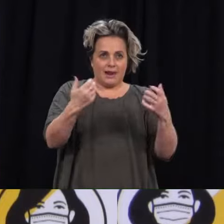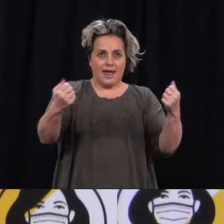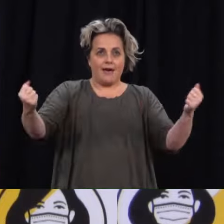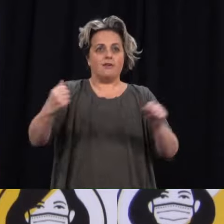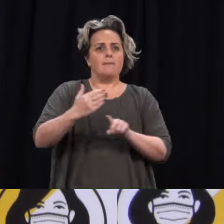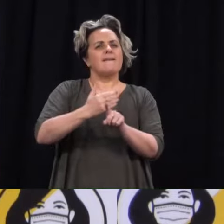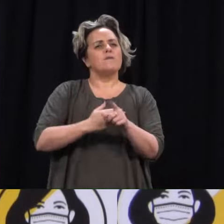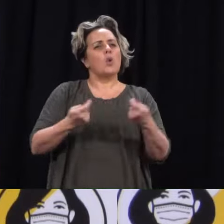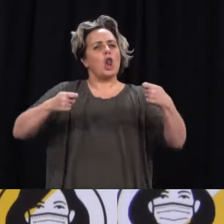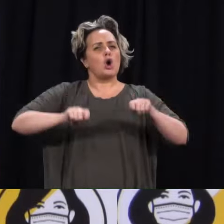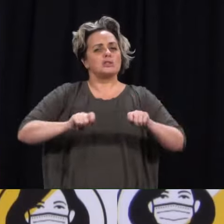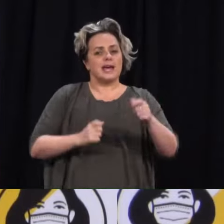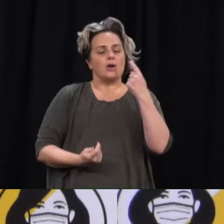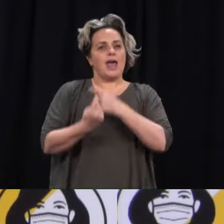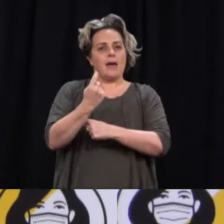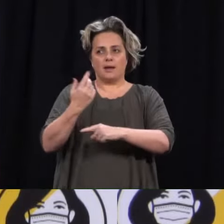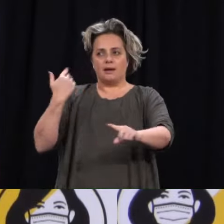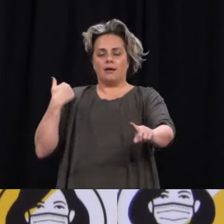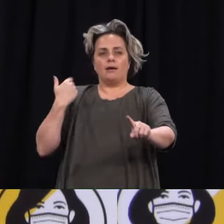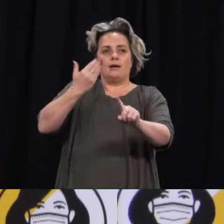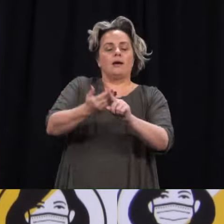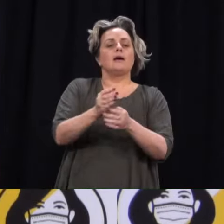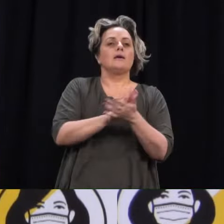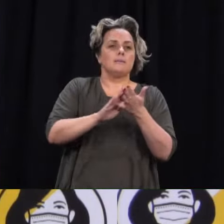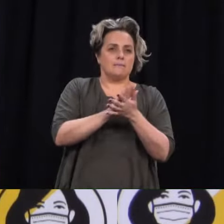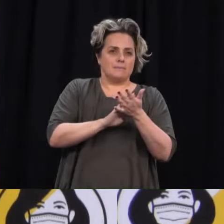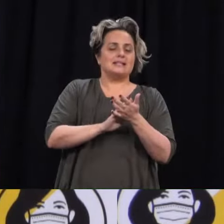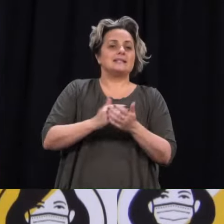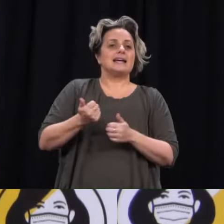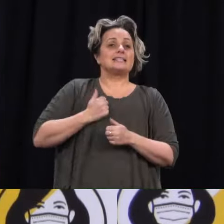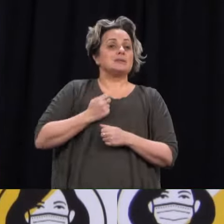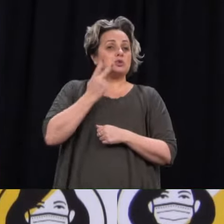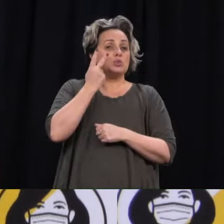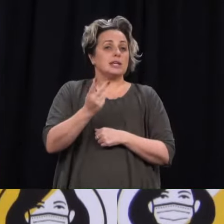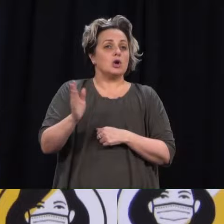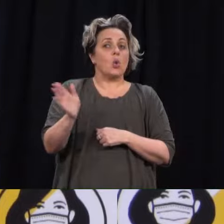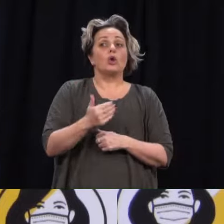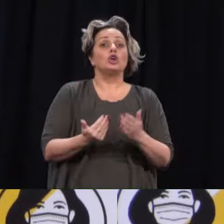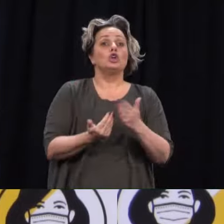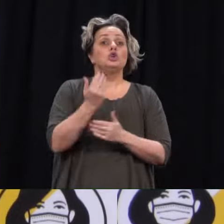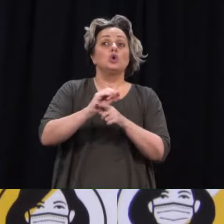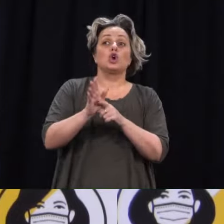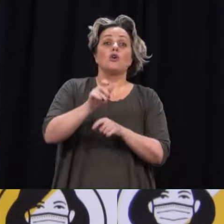will be moving into a position where we will have identified all the cases that have arisen